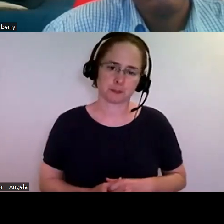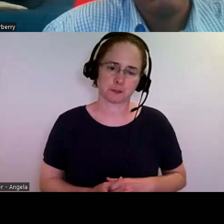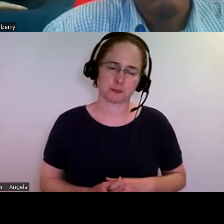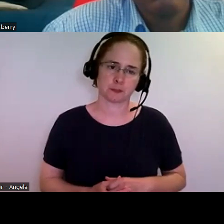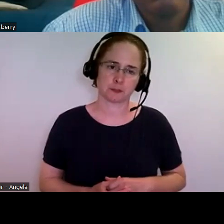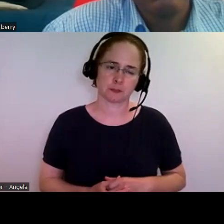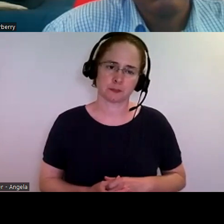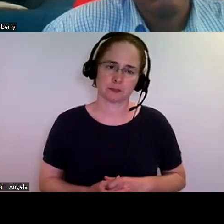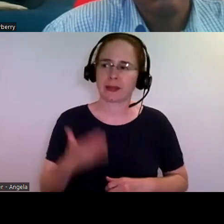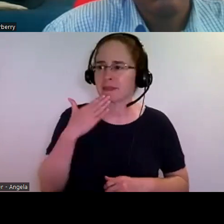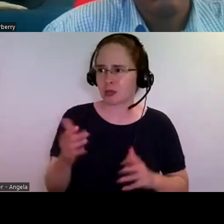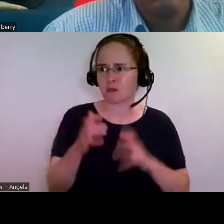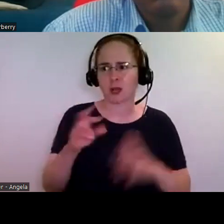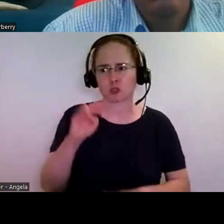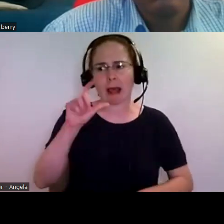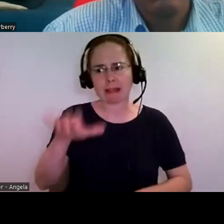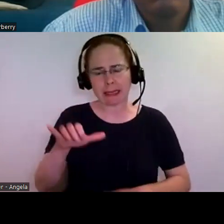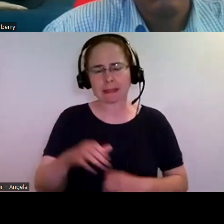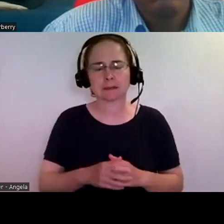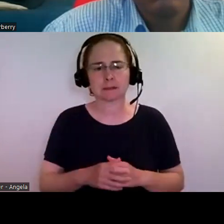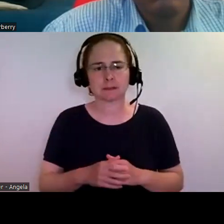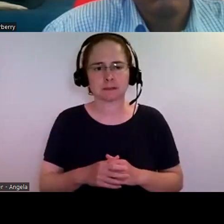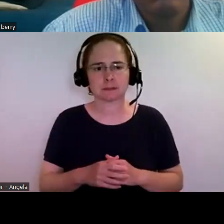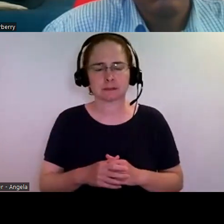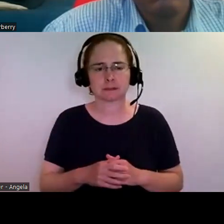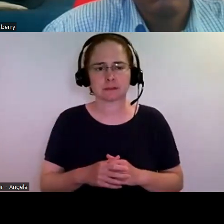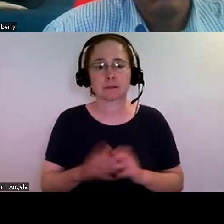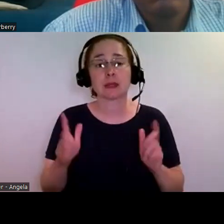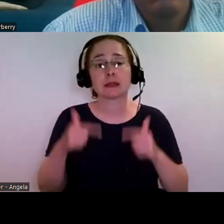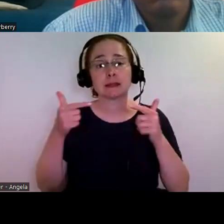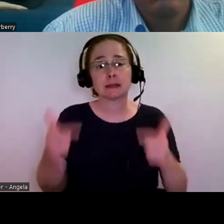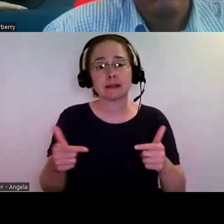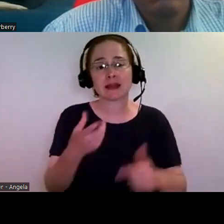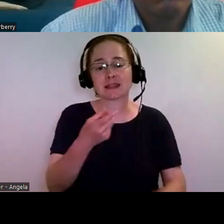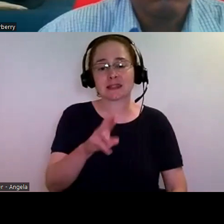(Stephanie Picazo) Thank you very much, Riley. We will go next with Dr. Atterbury.